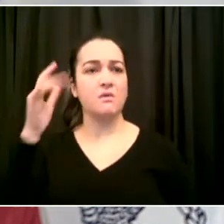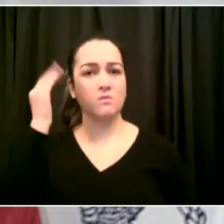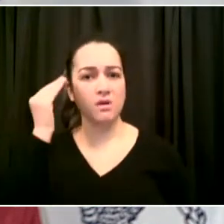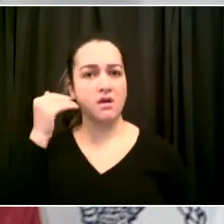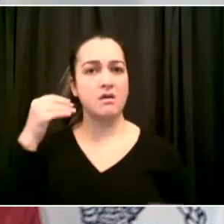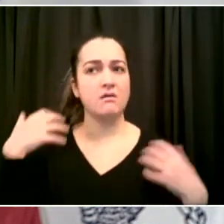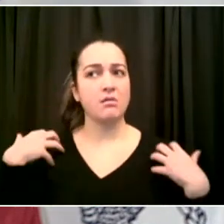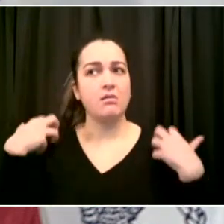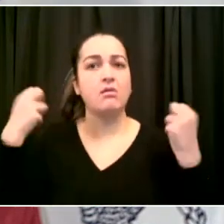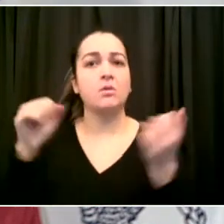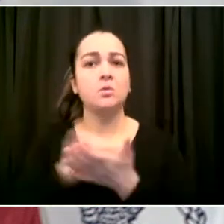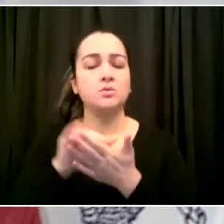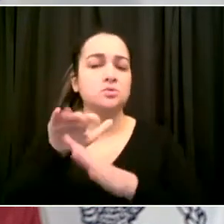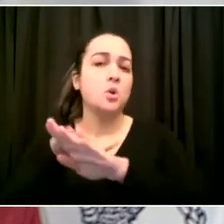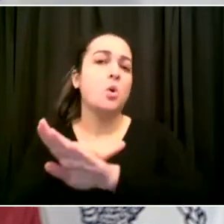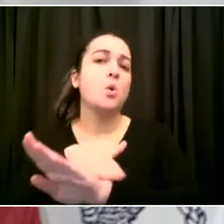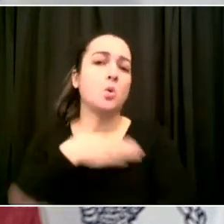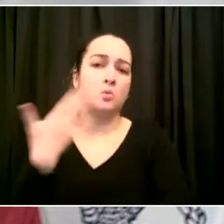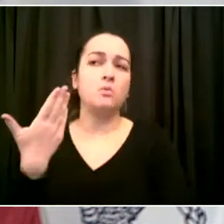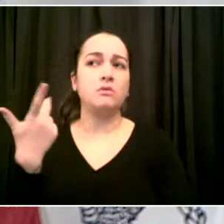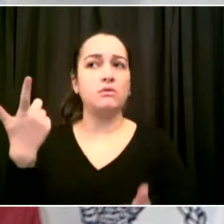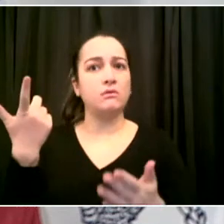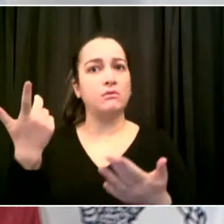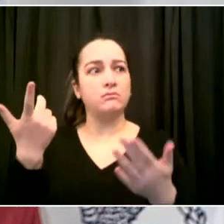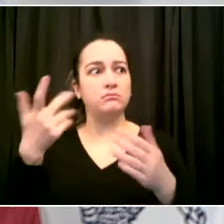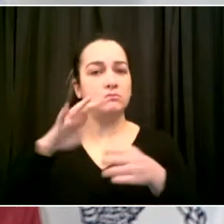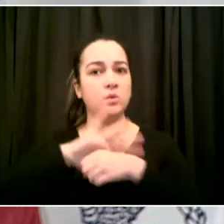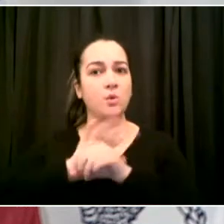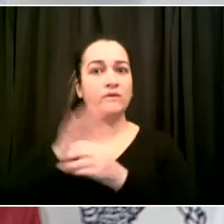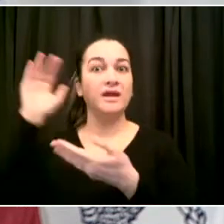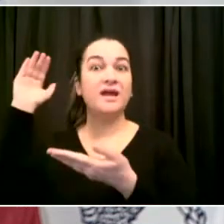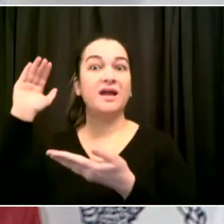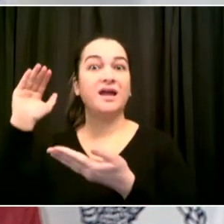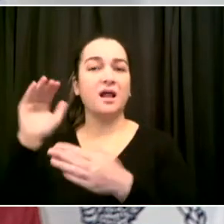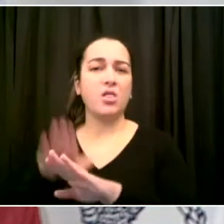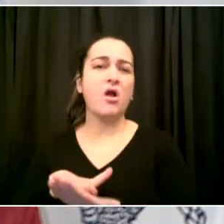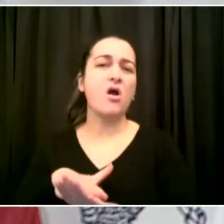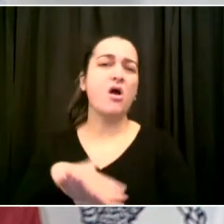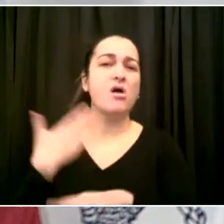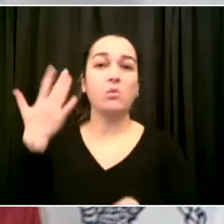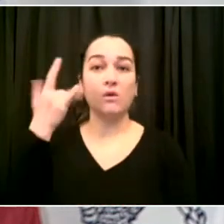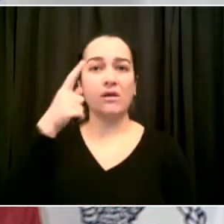CHALLENGES BUT REALLY, IT IS ALSO THAT WE ARE TESTING MUCH MORE THAN ALMOST ANY PLACE SO WE ARE GETTING A MORE TRUE